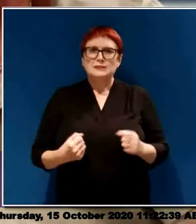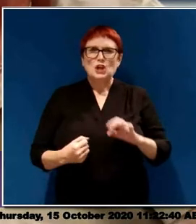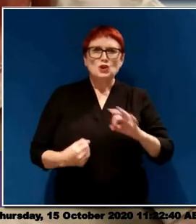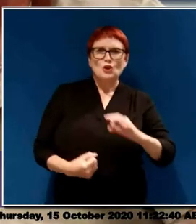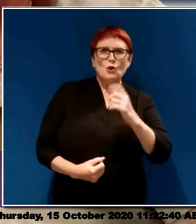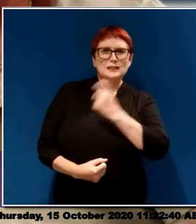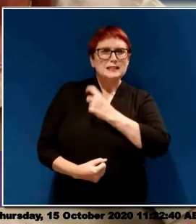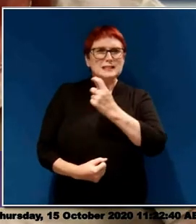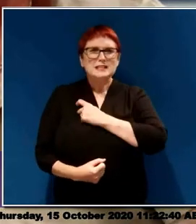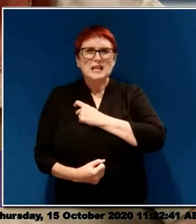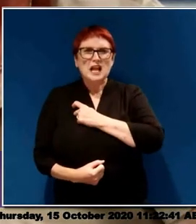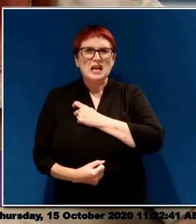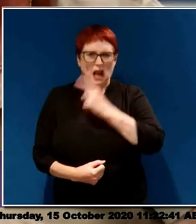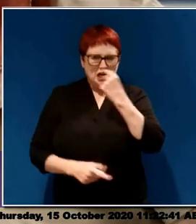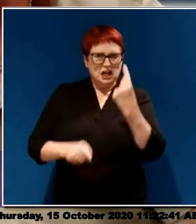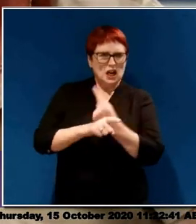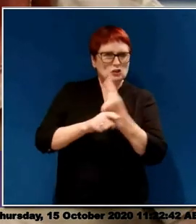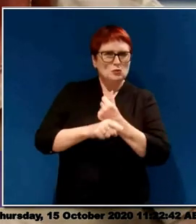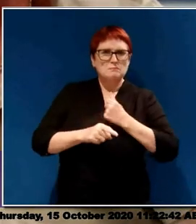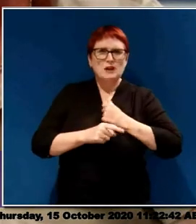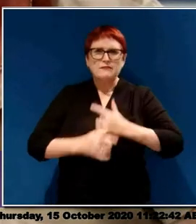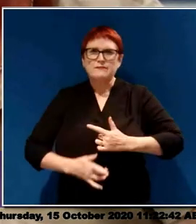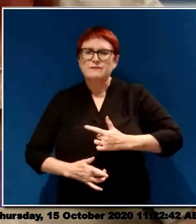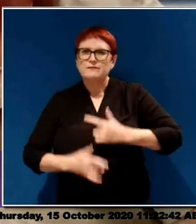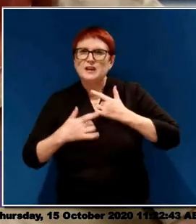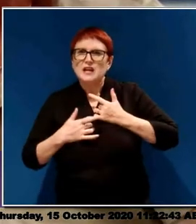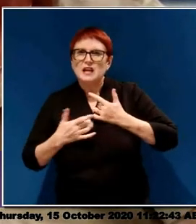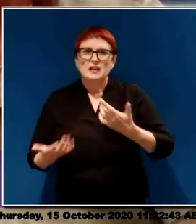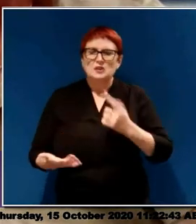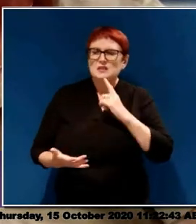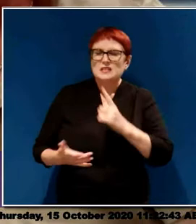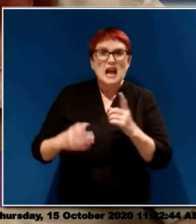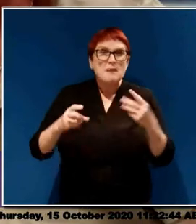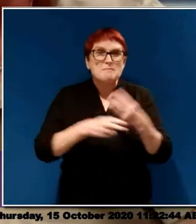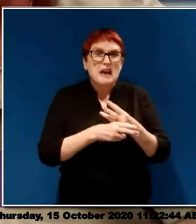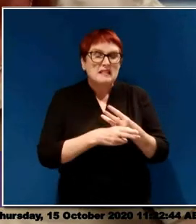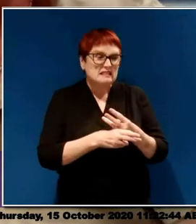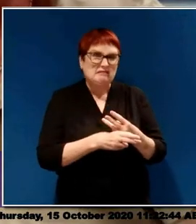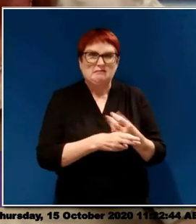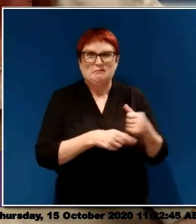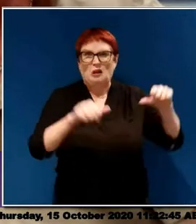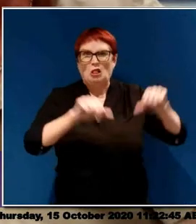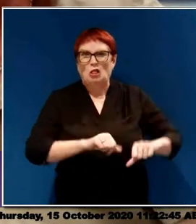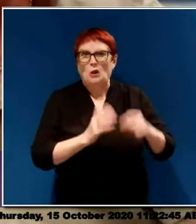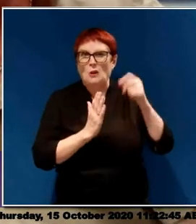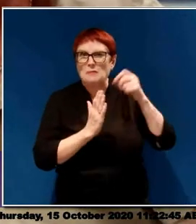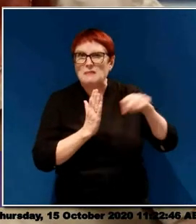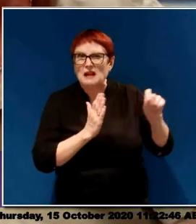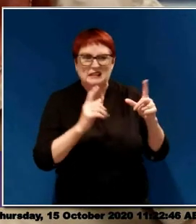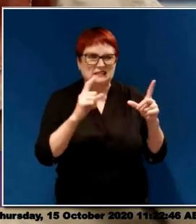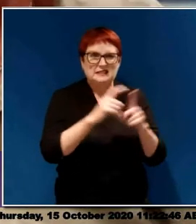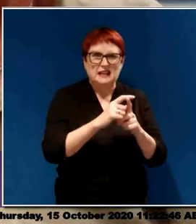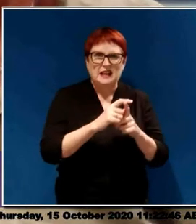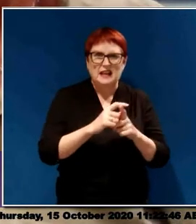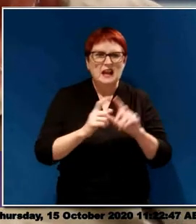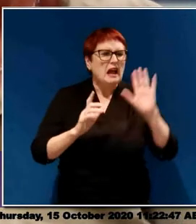afraid to go, "Oh yeah, I got a D for Maths but I don't mind because I'm amazing at English, and I'm not going to use too much Math